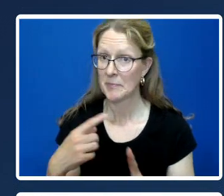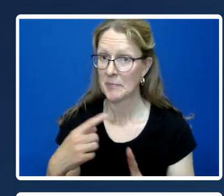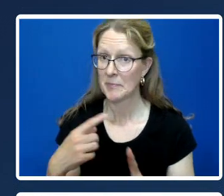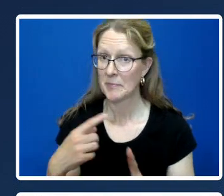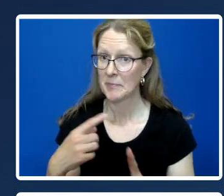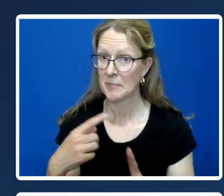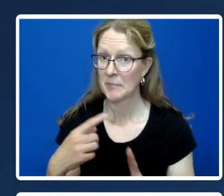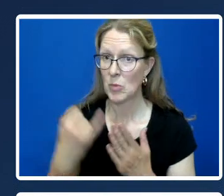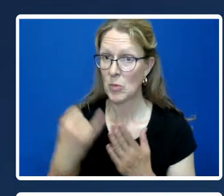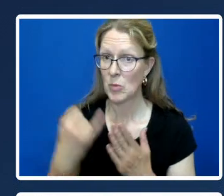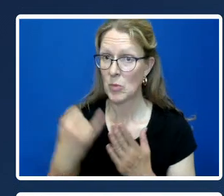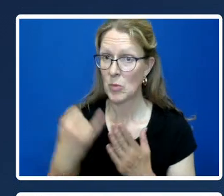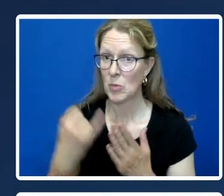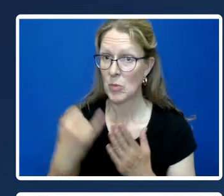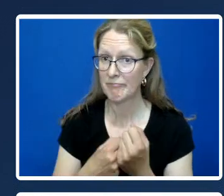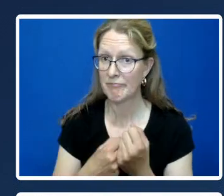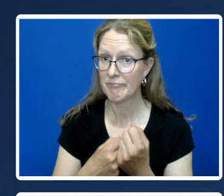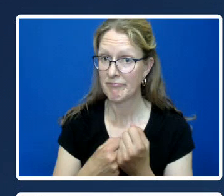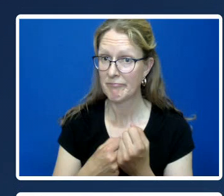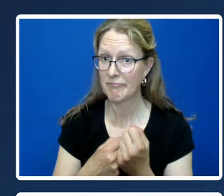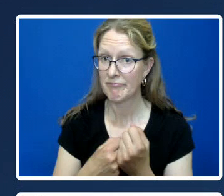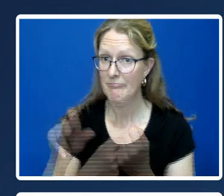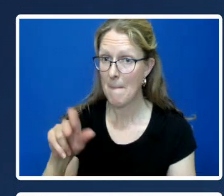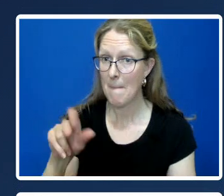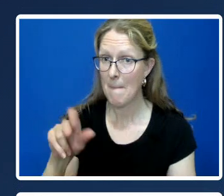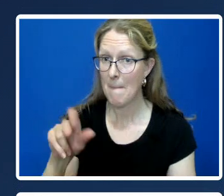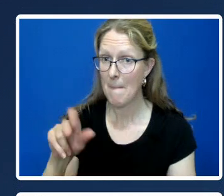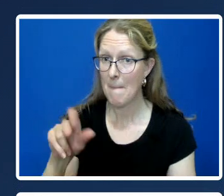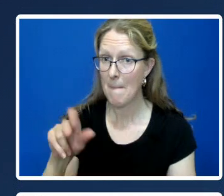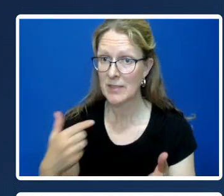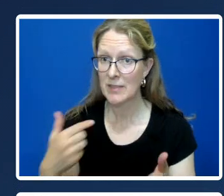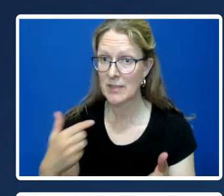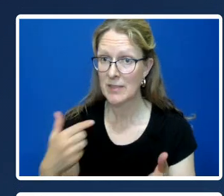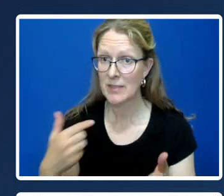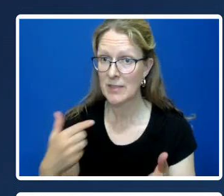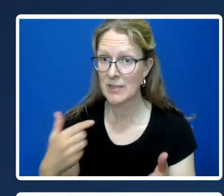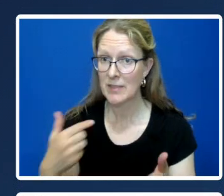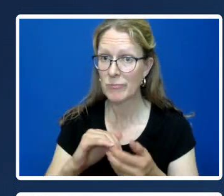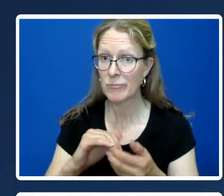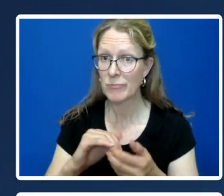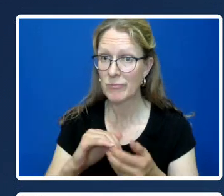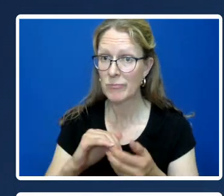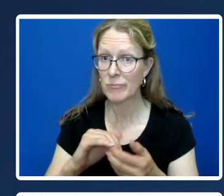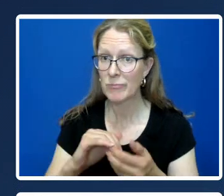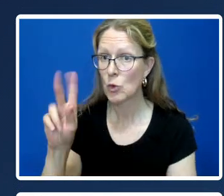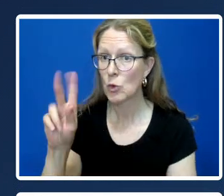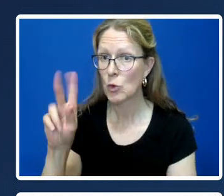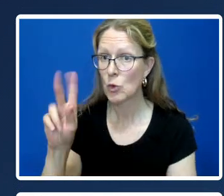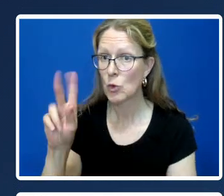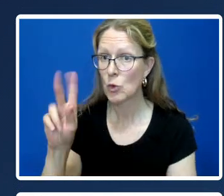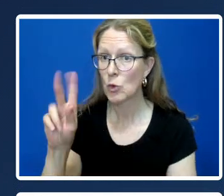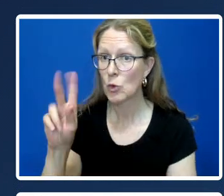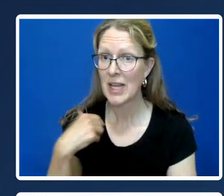with two rangers to give tours of Anacostia Park, as well as Kenilworth Aquatic Gardens.